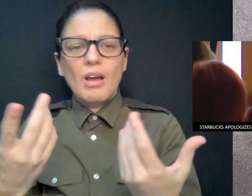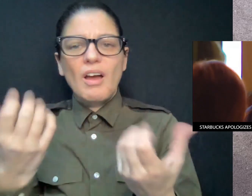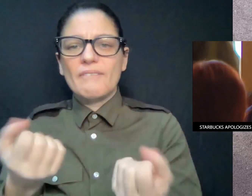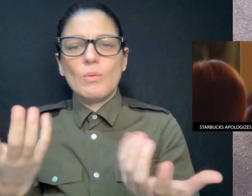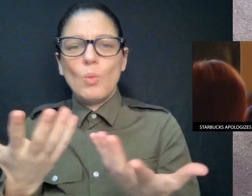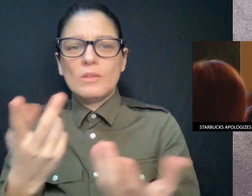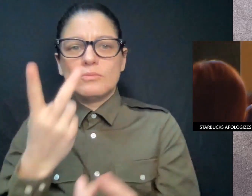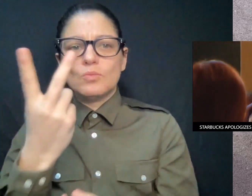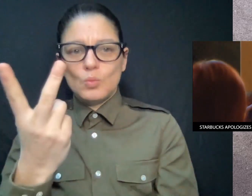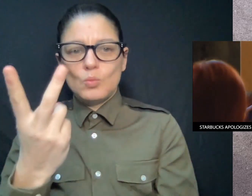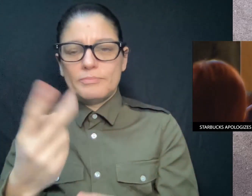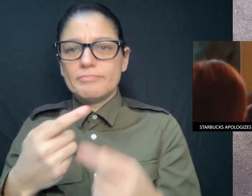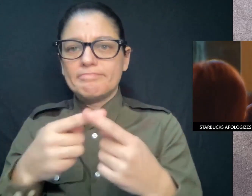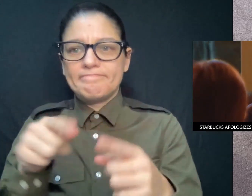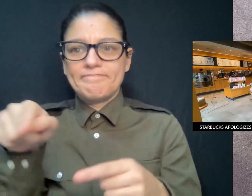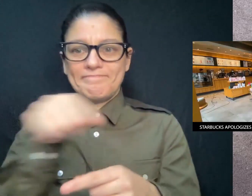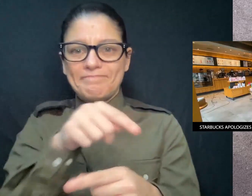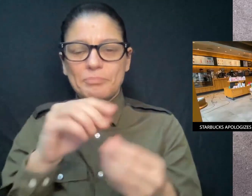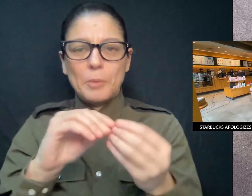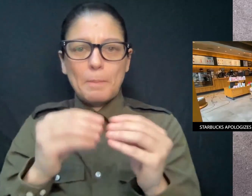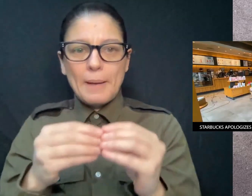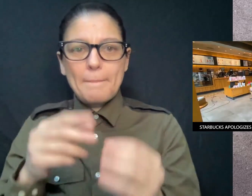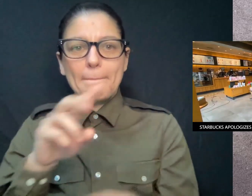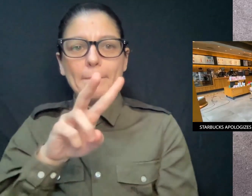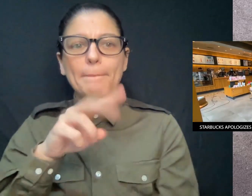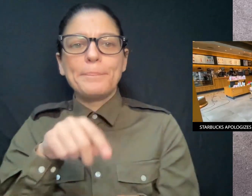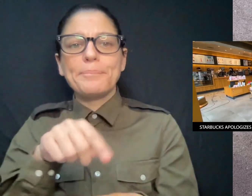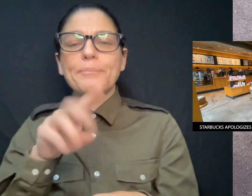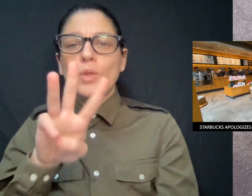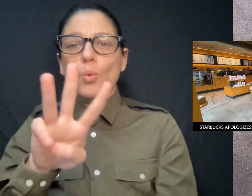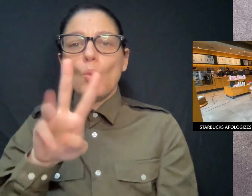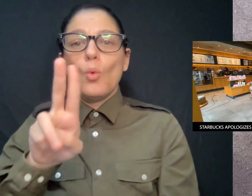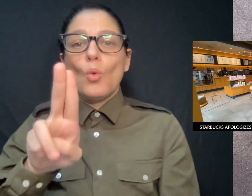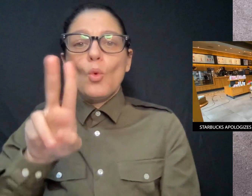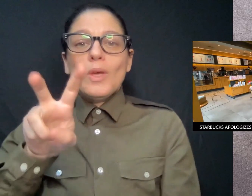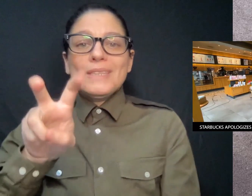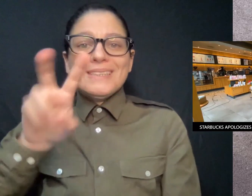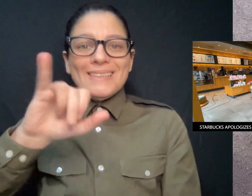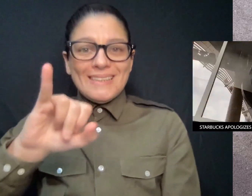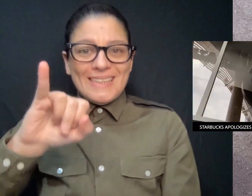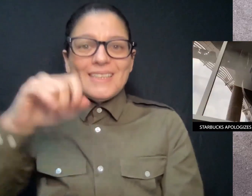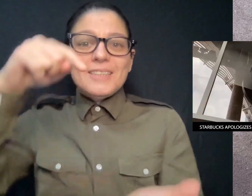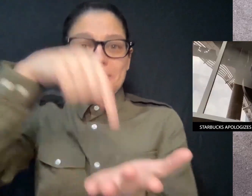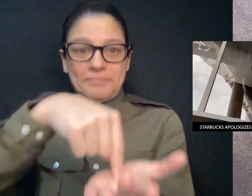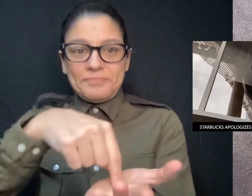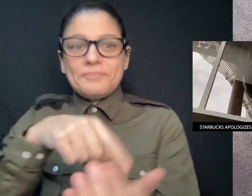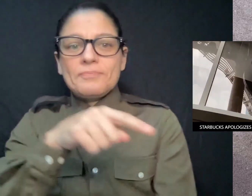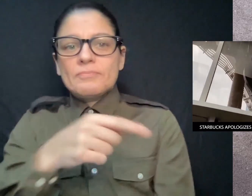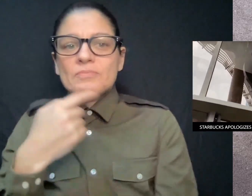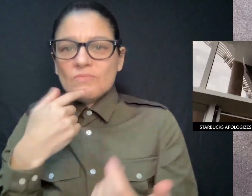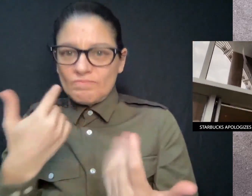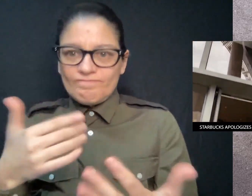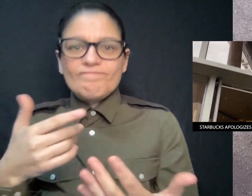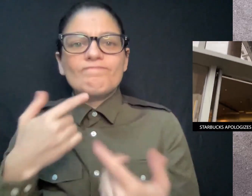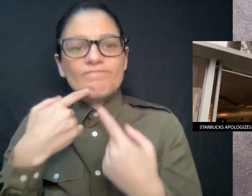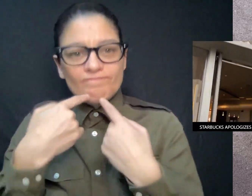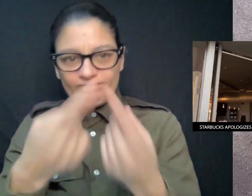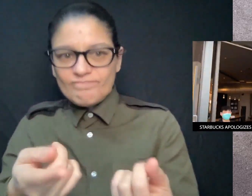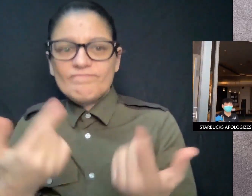investigators said the incidents occurred at two stores in the eastern Chinese city of Wuxi